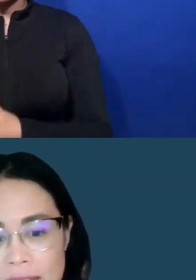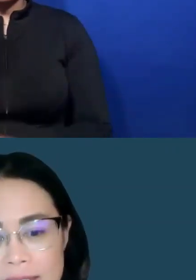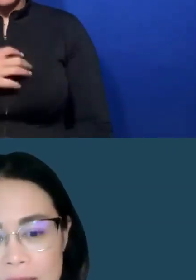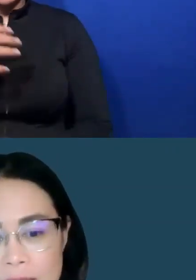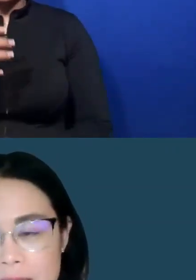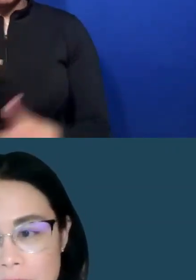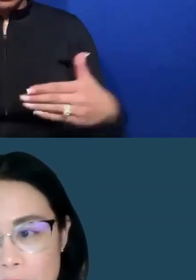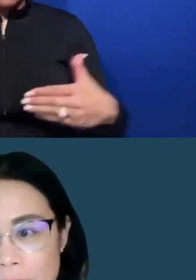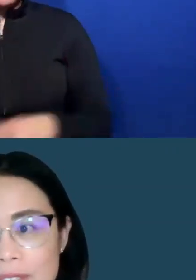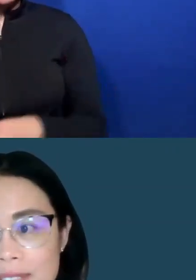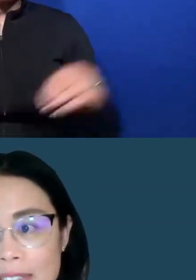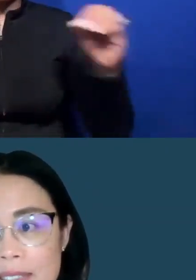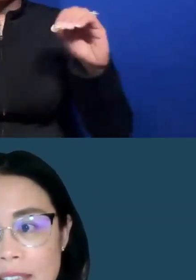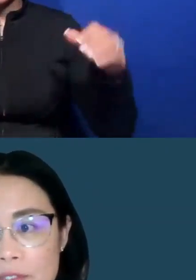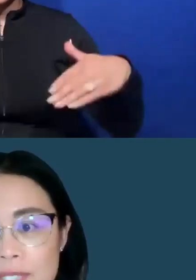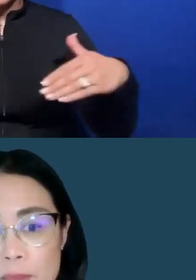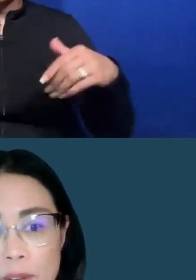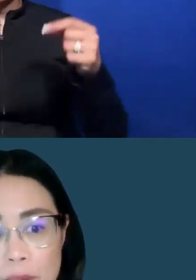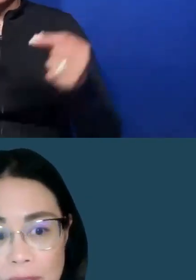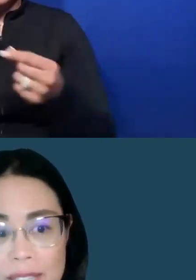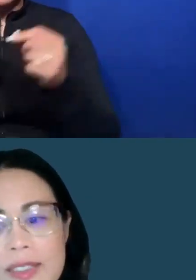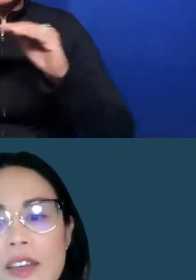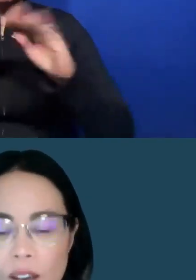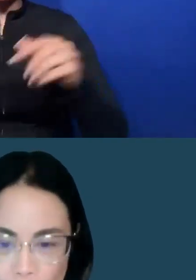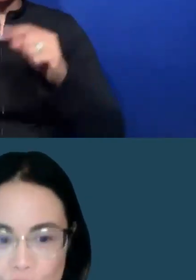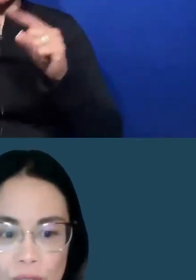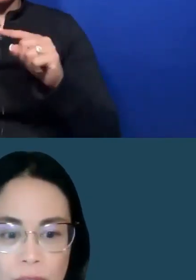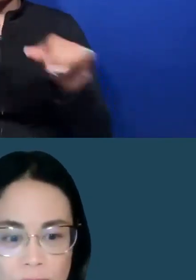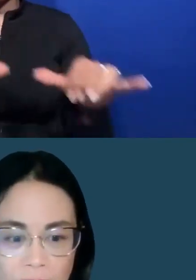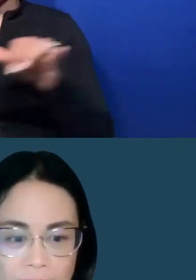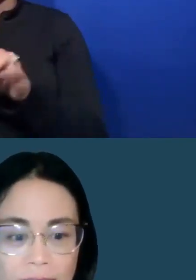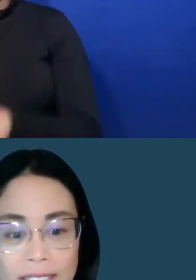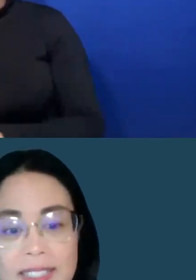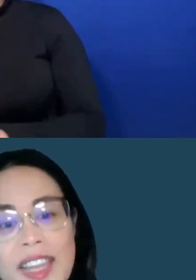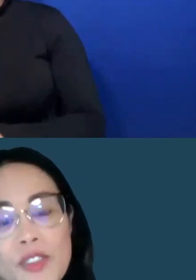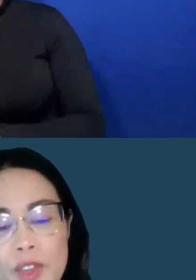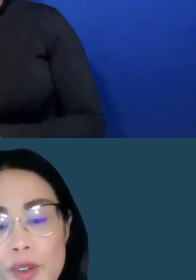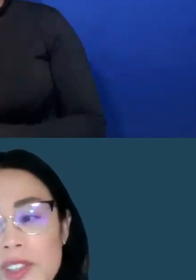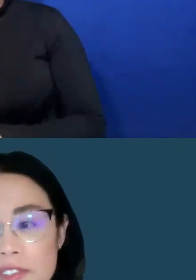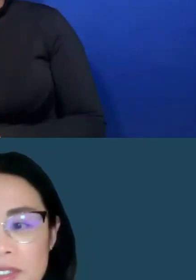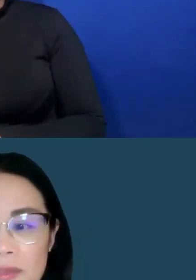That tells us, about the status of similar complaints on the regional center side, at least at the federal level.